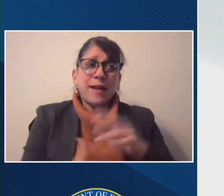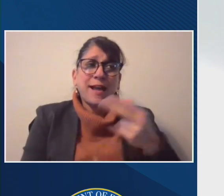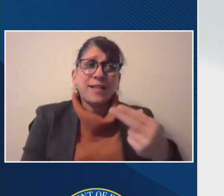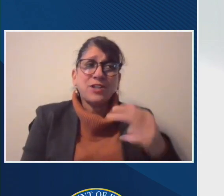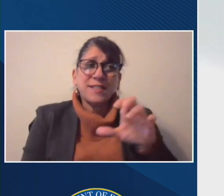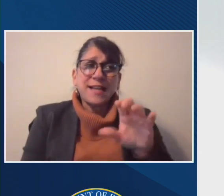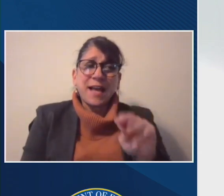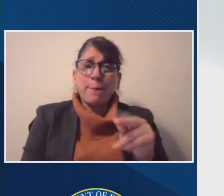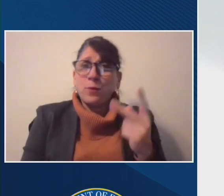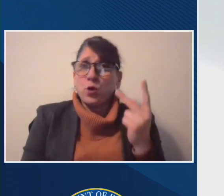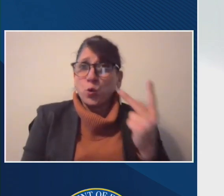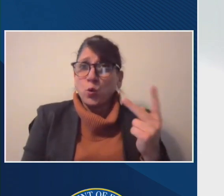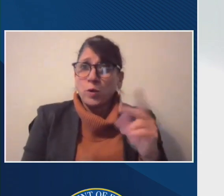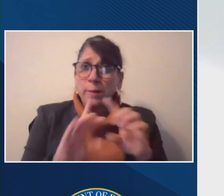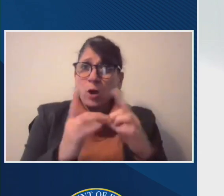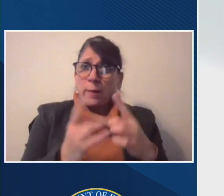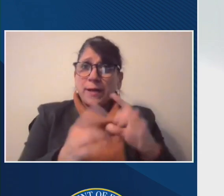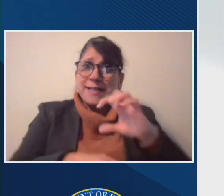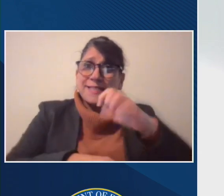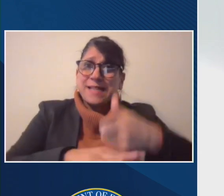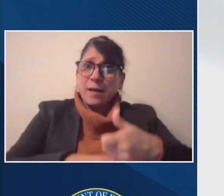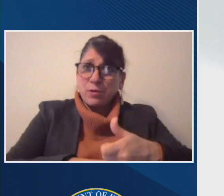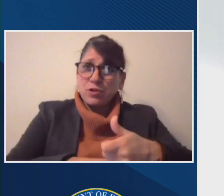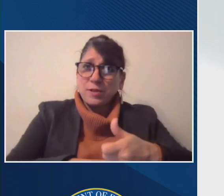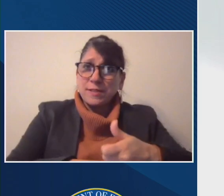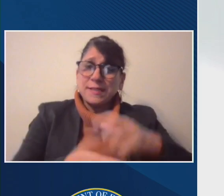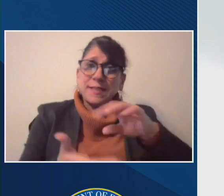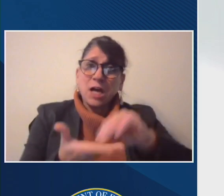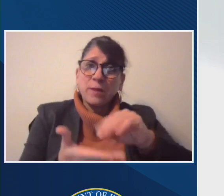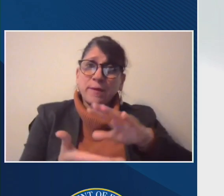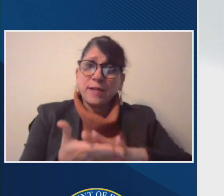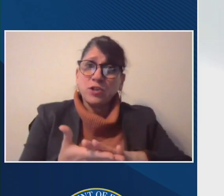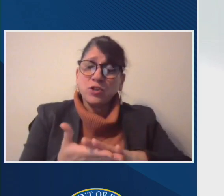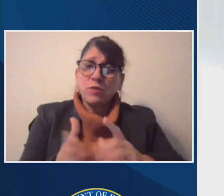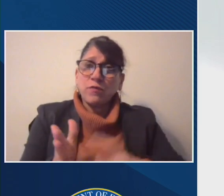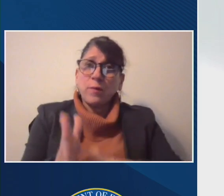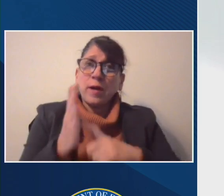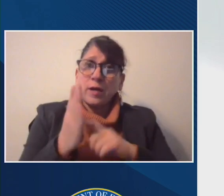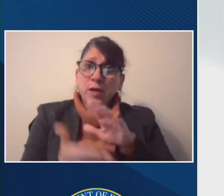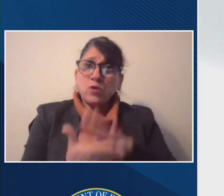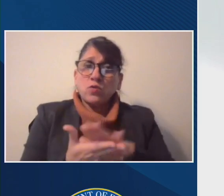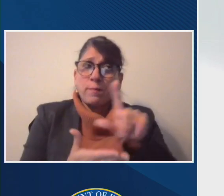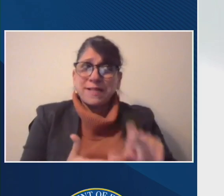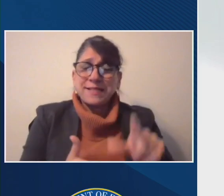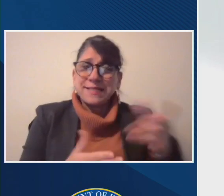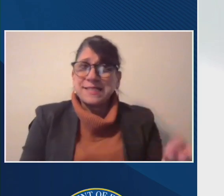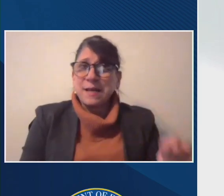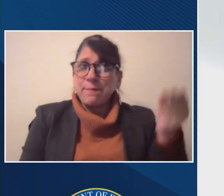establishes the documentation requirements that the school needs to submit. And there is a sort of standard set of